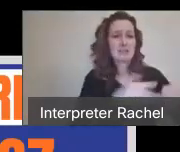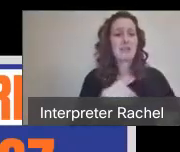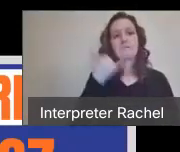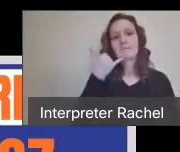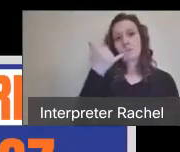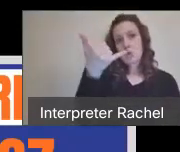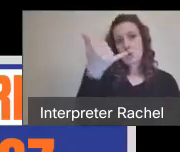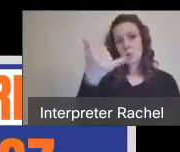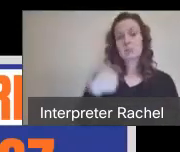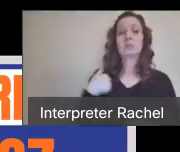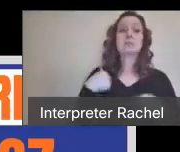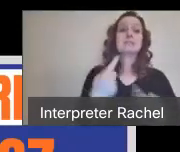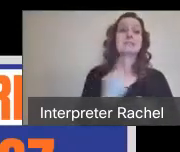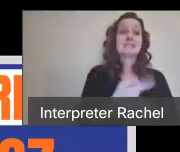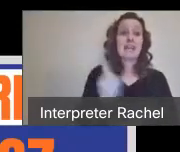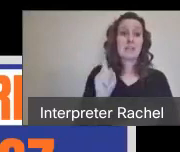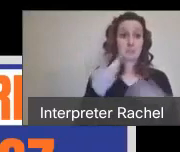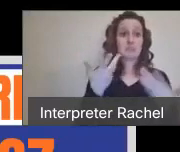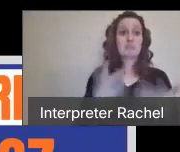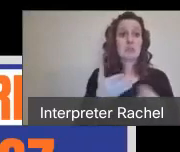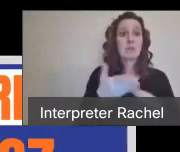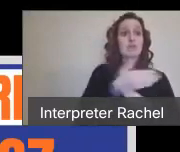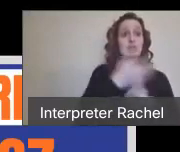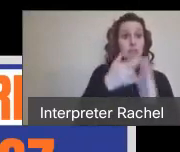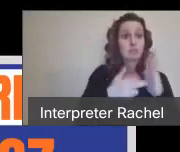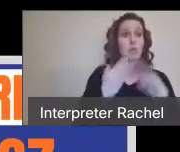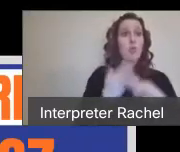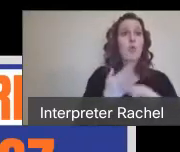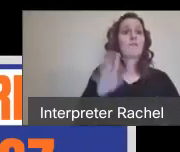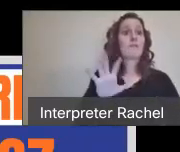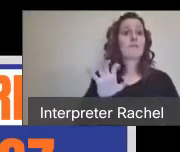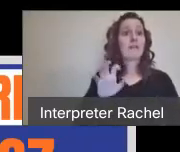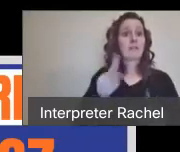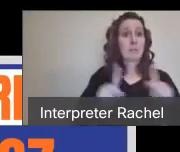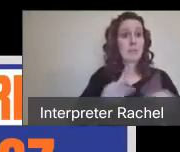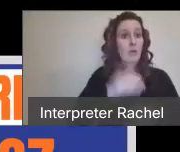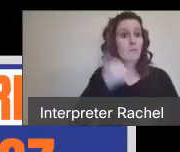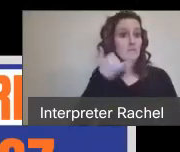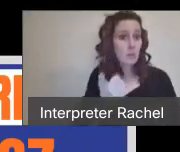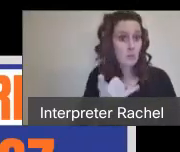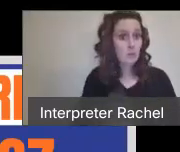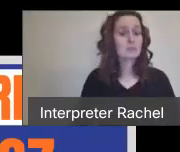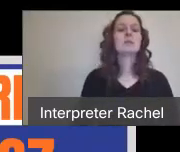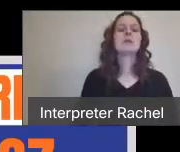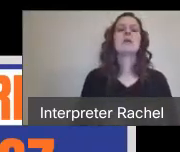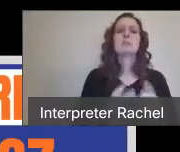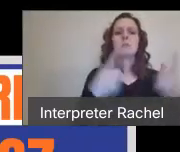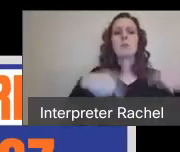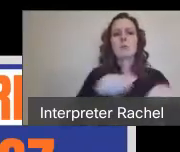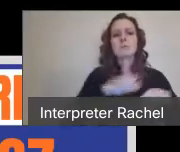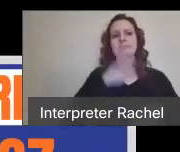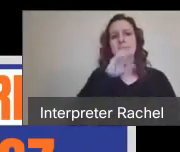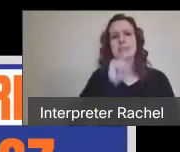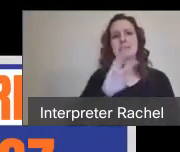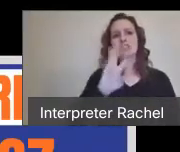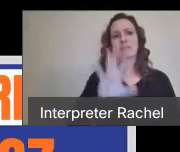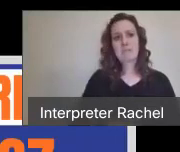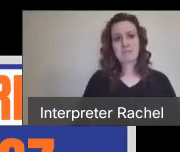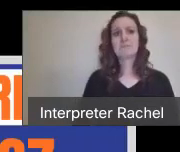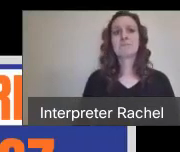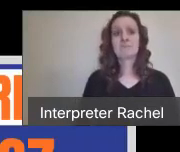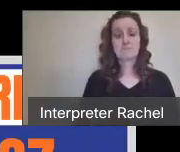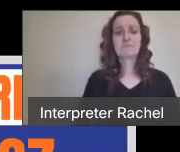pre-registered over 500 people by phone, most of whom were over the age of 65. To pre-register